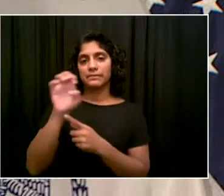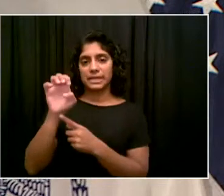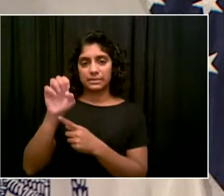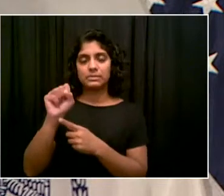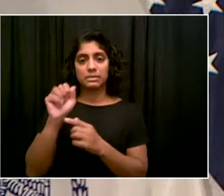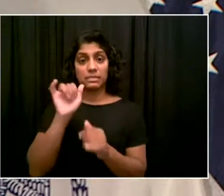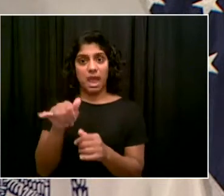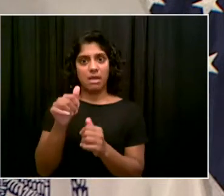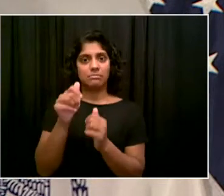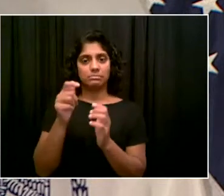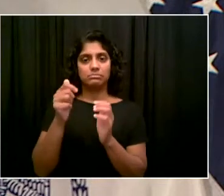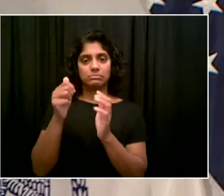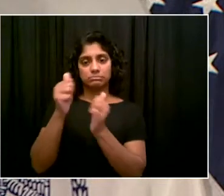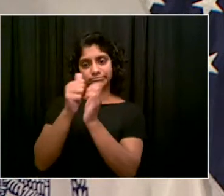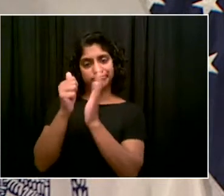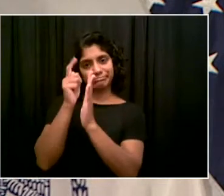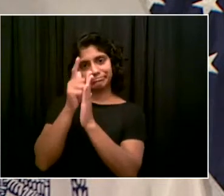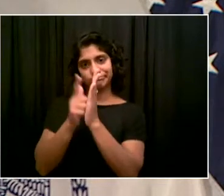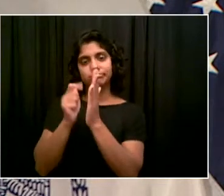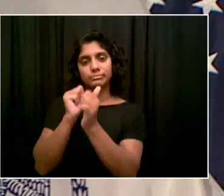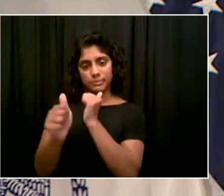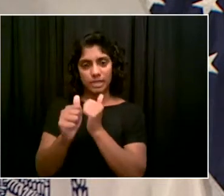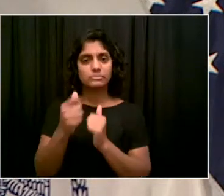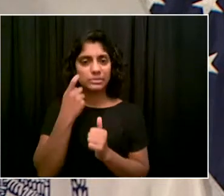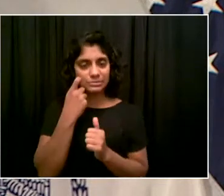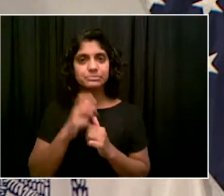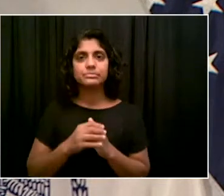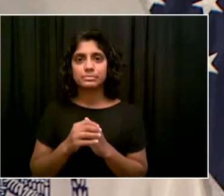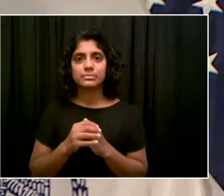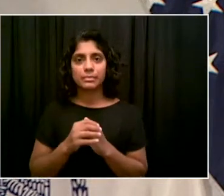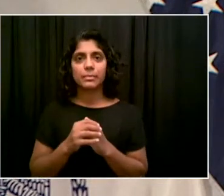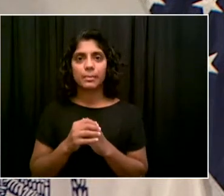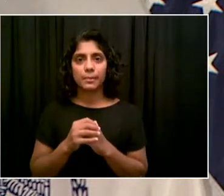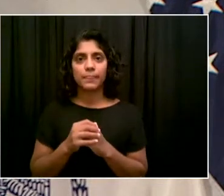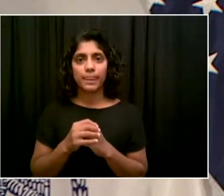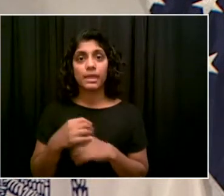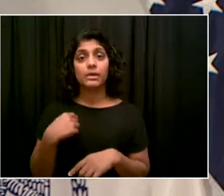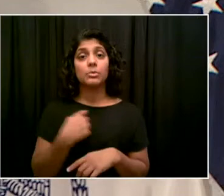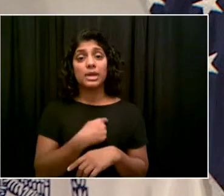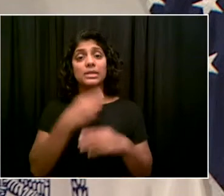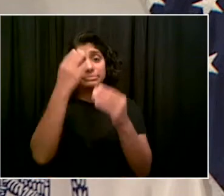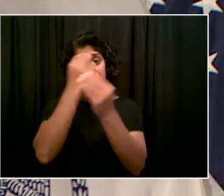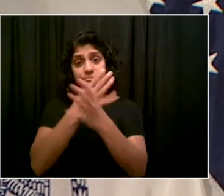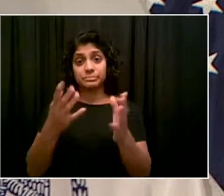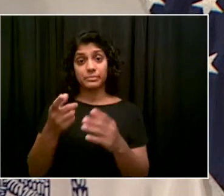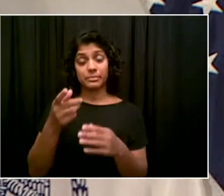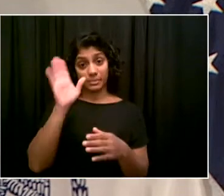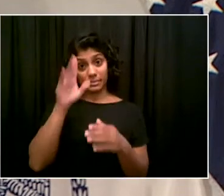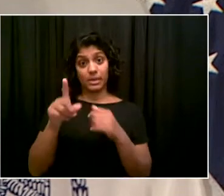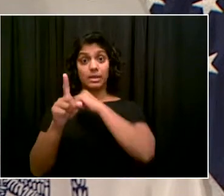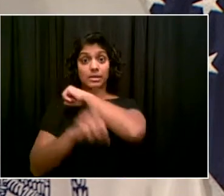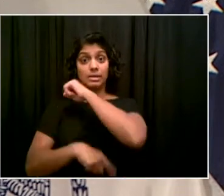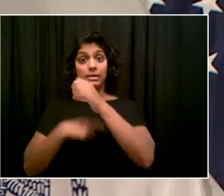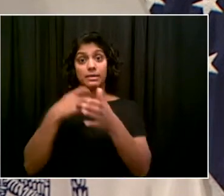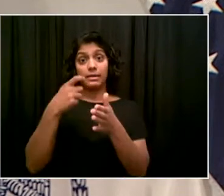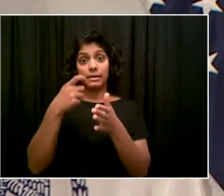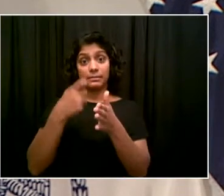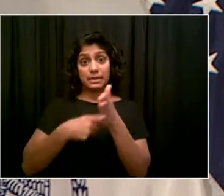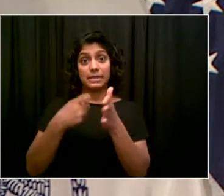URGENCY ABOUT THE NEED TO GET IT DONE. LEAGUE OF CONSERVATION VOTERS UNDERSTAND THIS